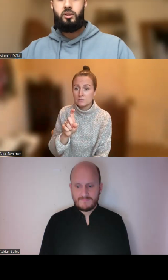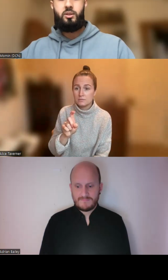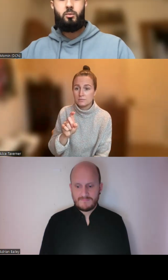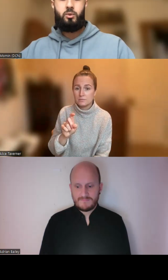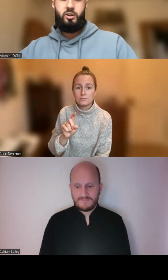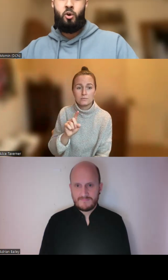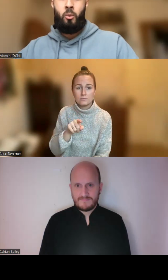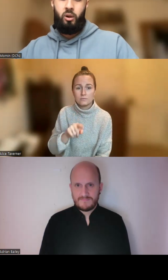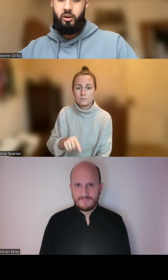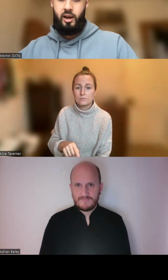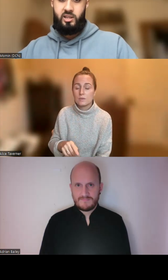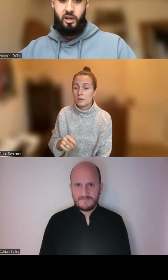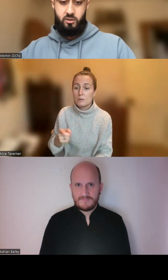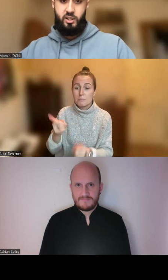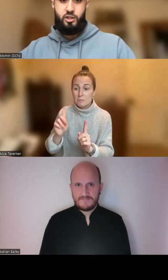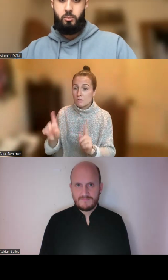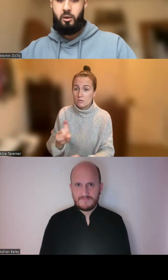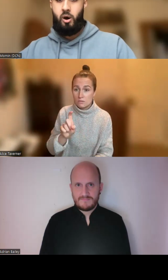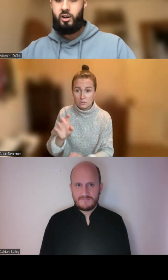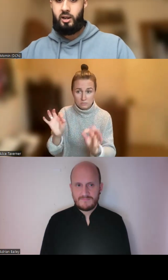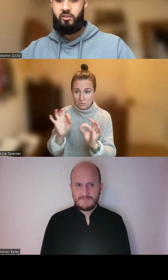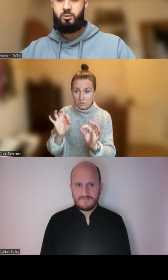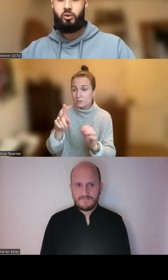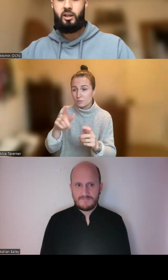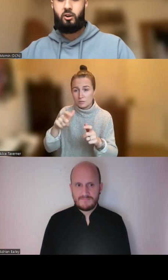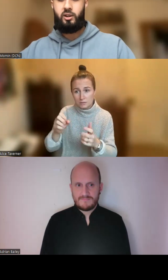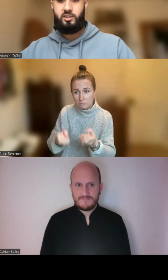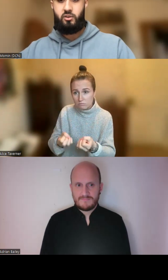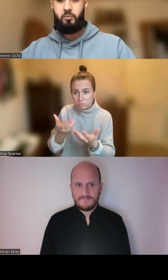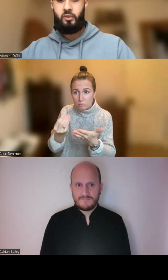with normal aspects of digital paid marketing like Facebook, TikTok, and Instagram.